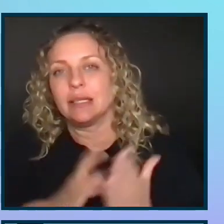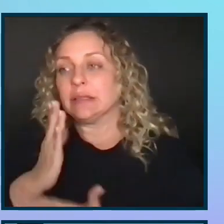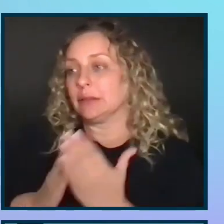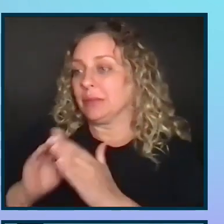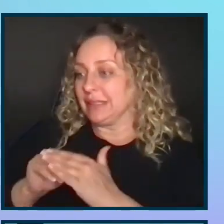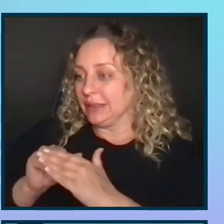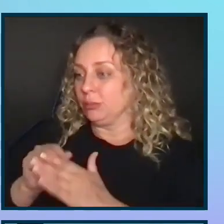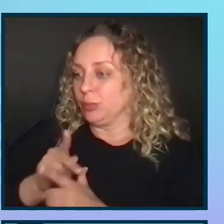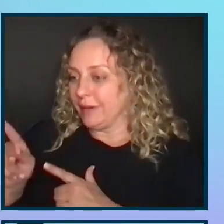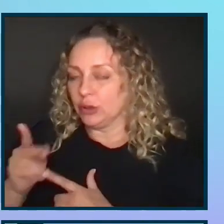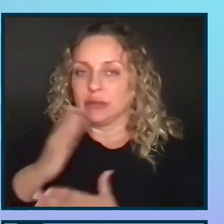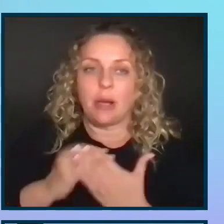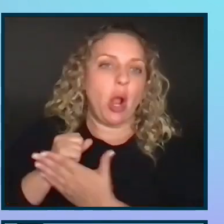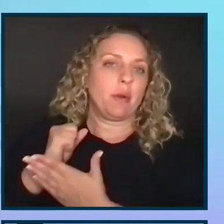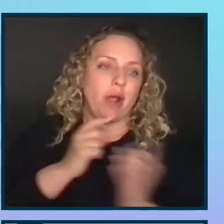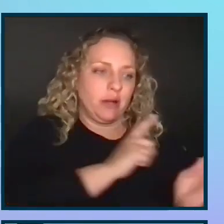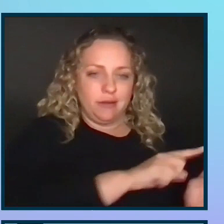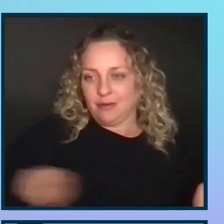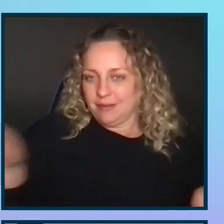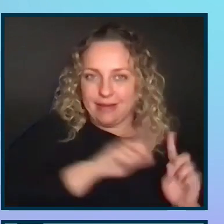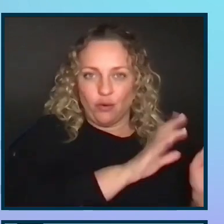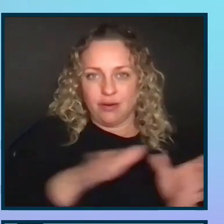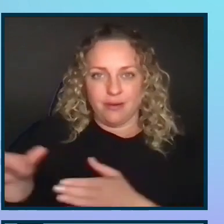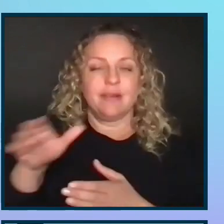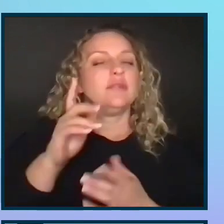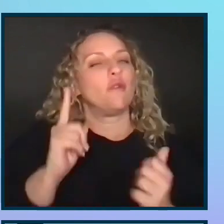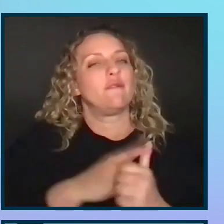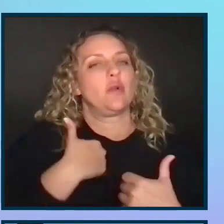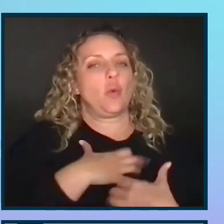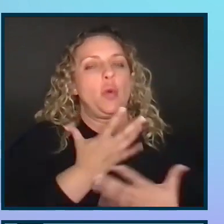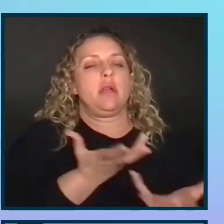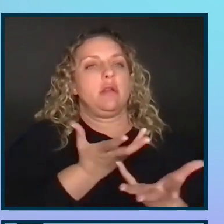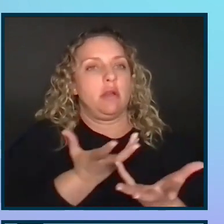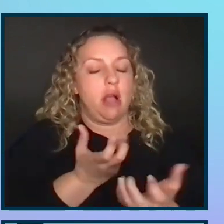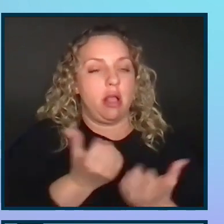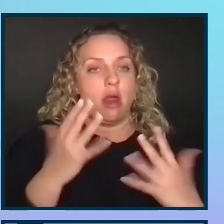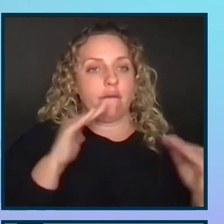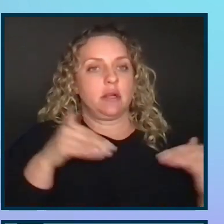some copywriters. So some of the first things that we spent a lot of extra attention working through colors,